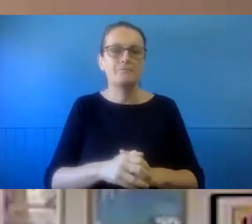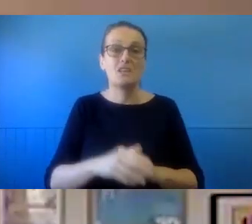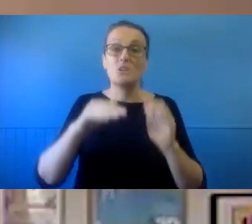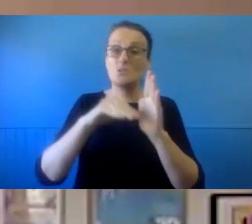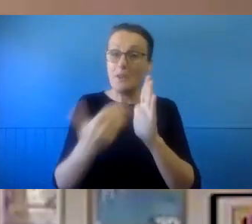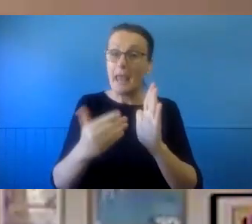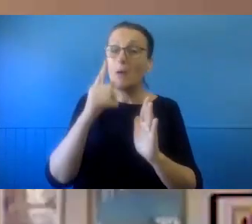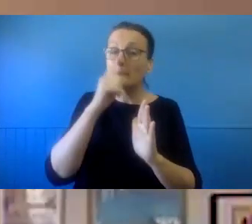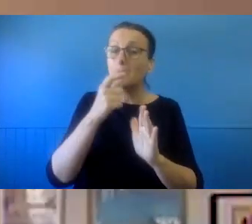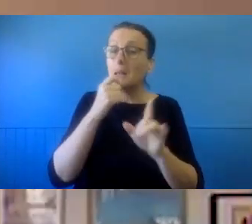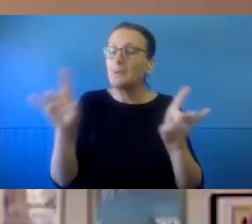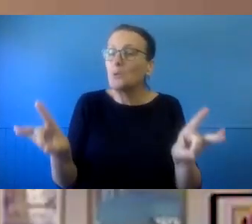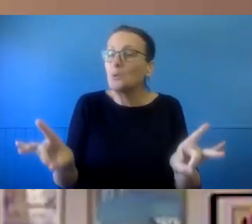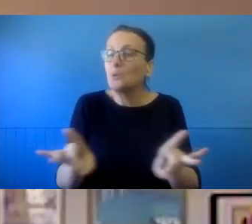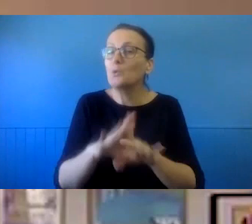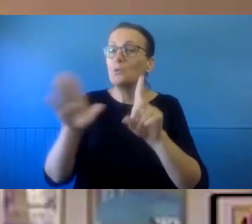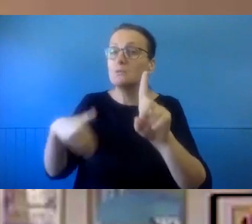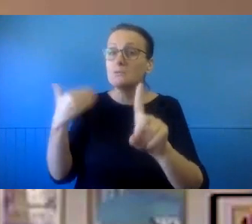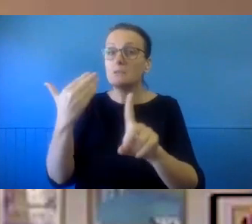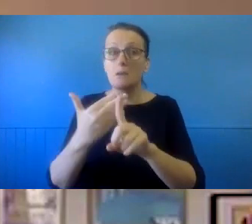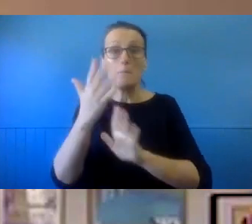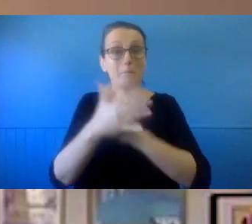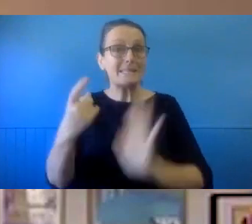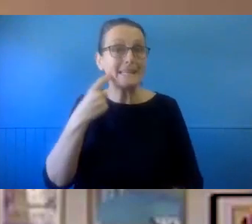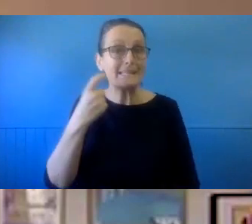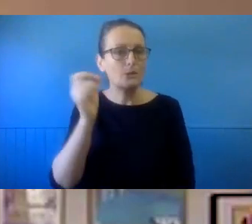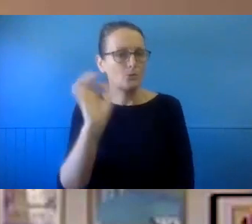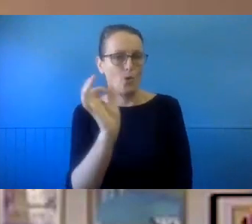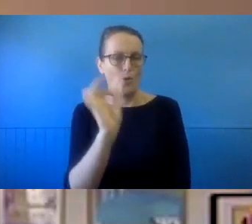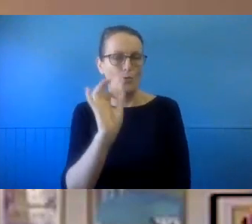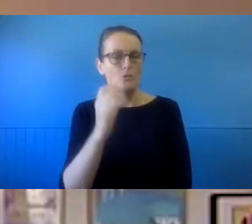doesn't necessarily become easier. We encourage you to stay connected,